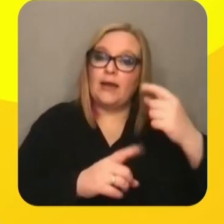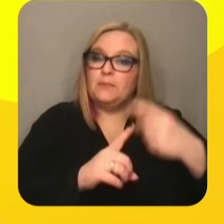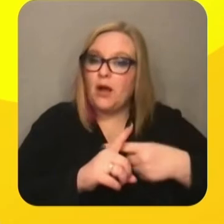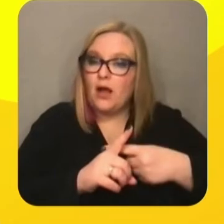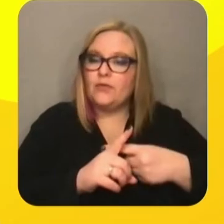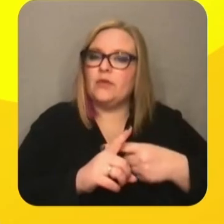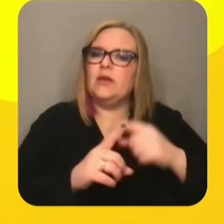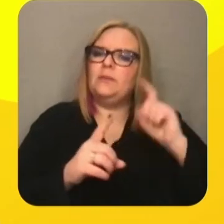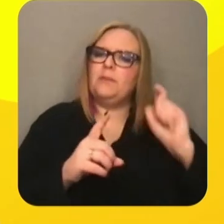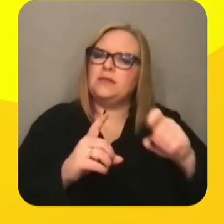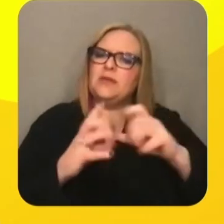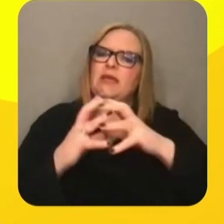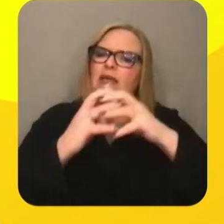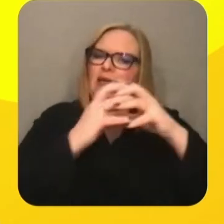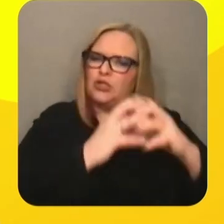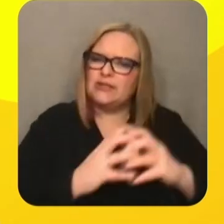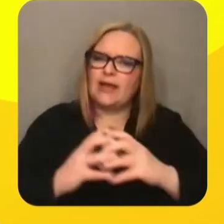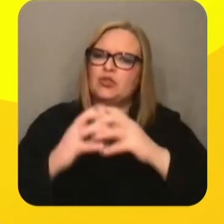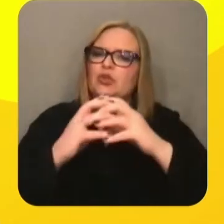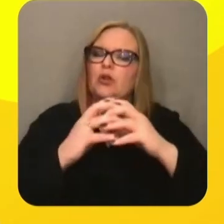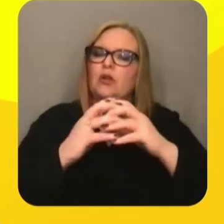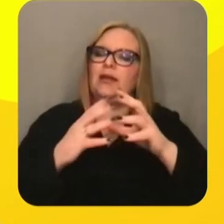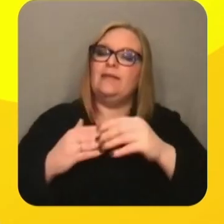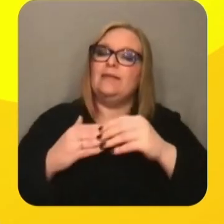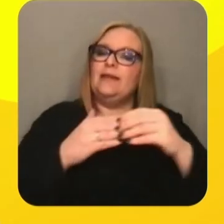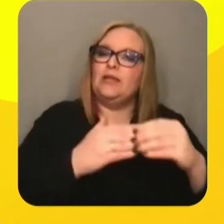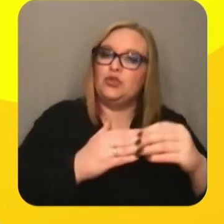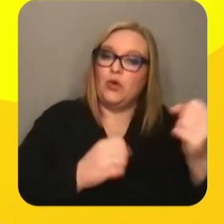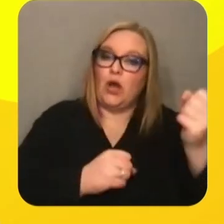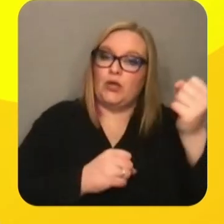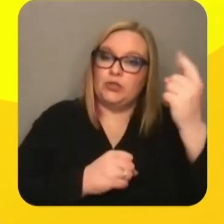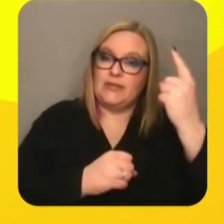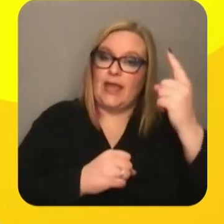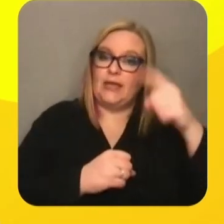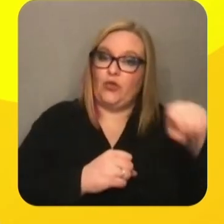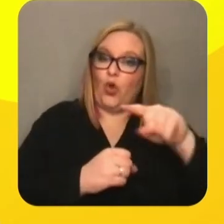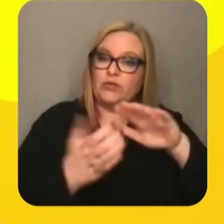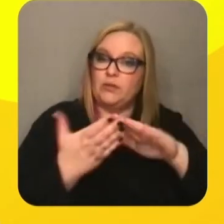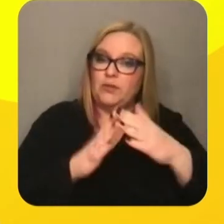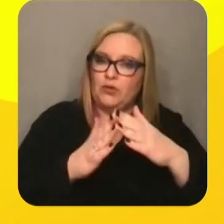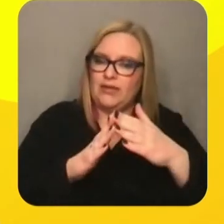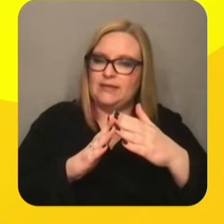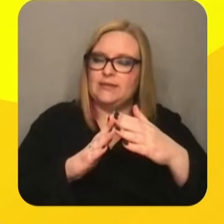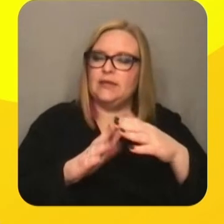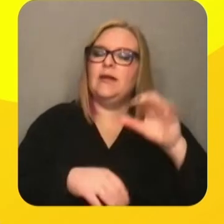actually leaning into understanding those communities. And that's how I think you kind of you start the conversation